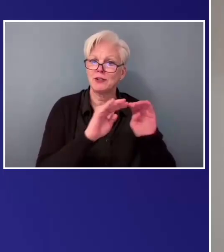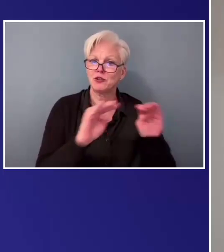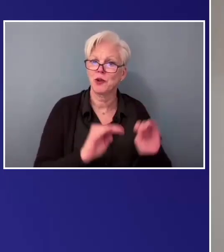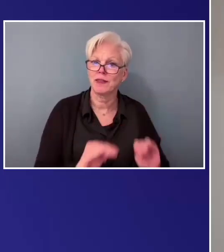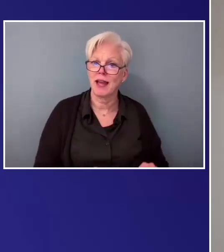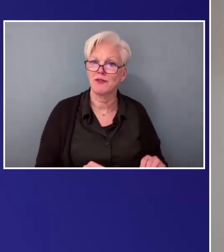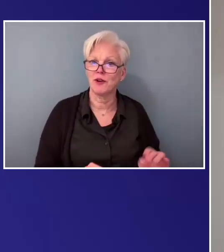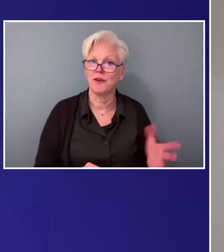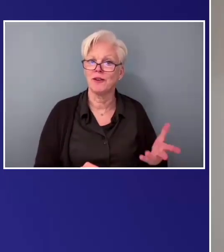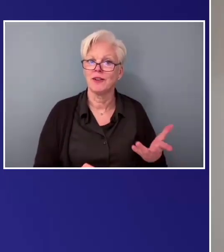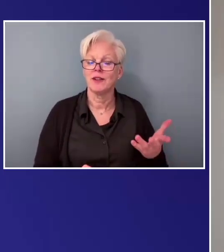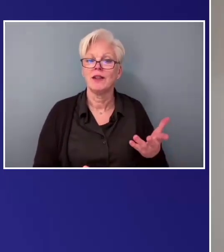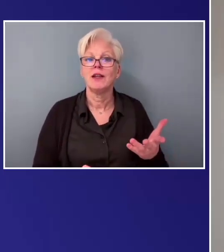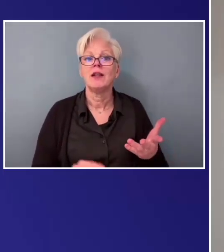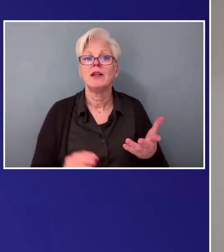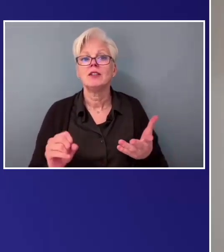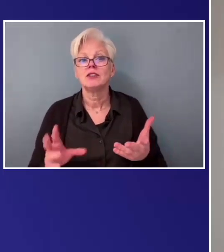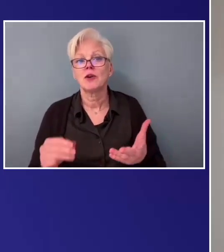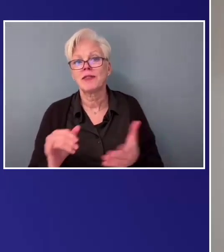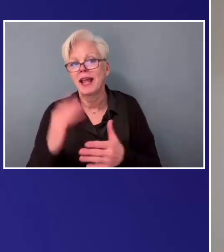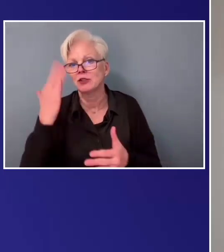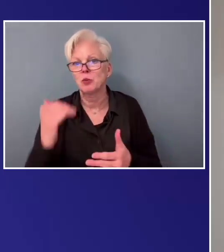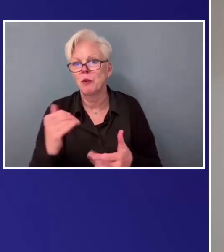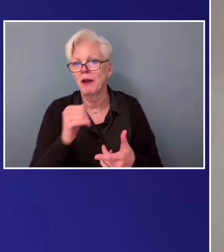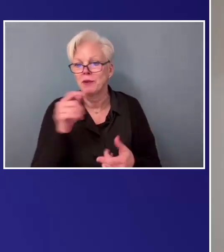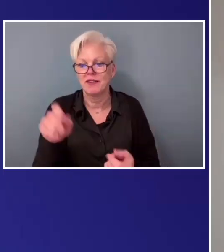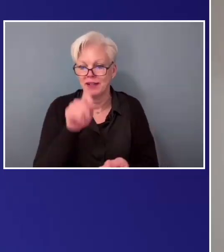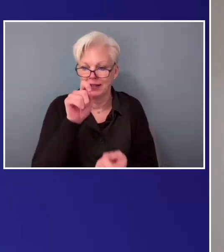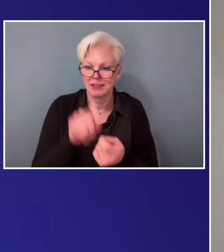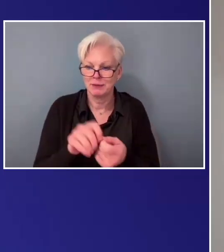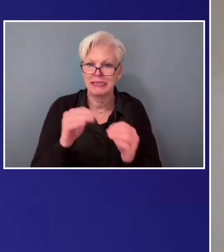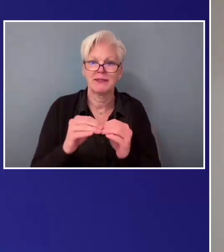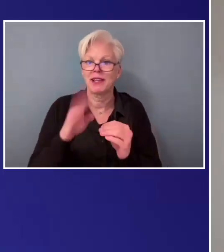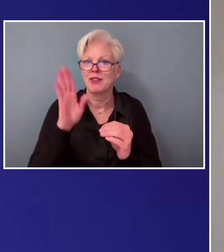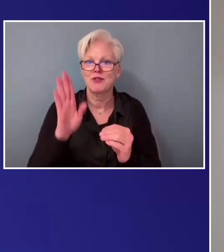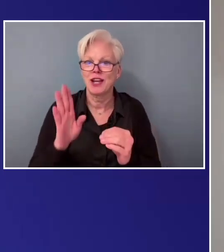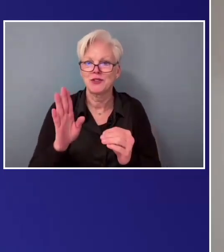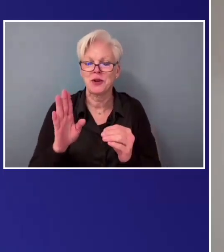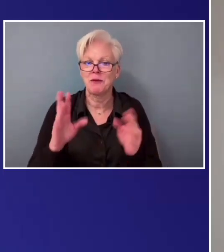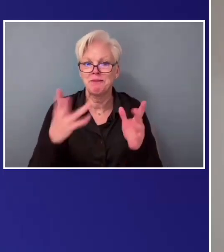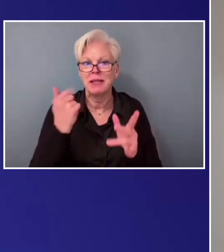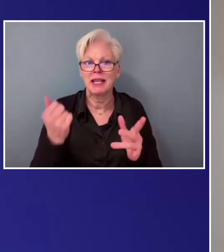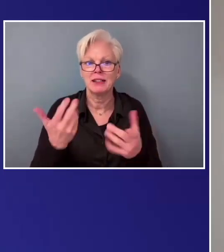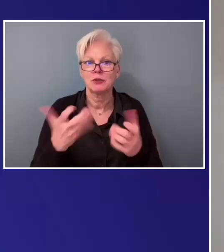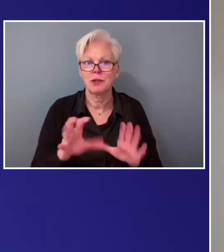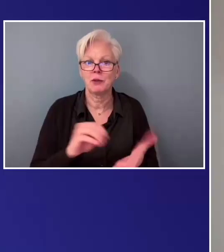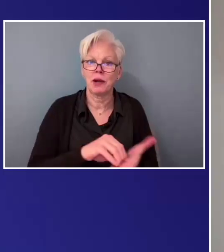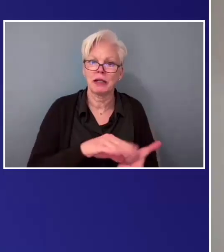that's why we haven't pinned down a specific threshold, because we don't want to pin something down that would then have